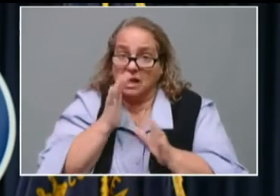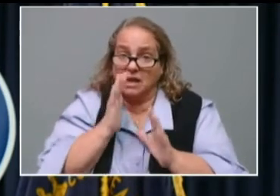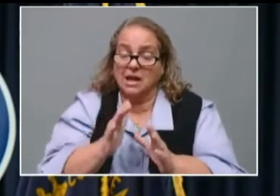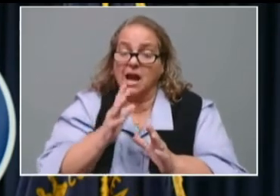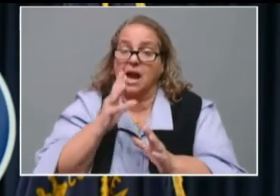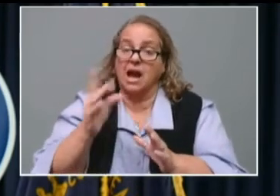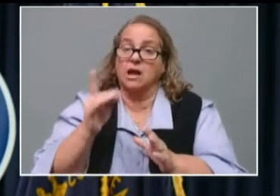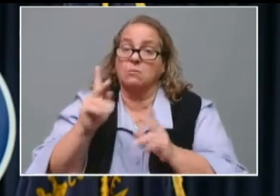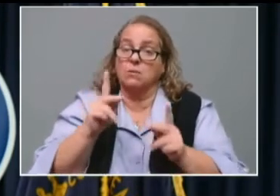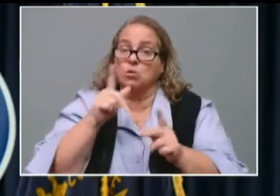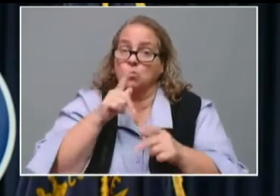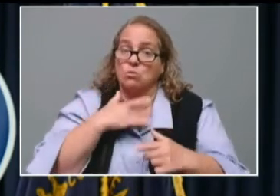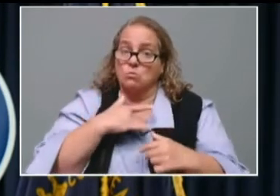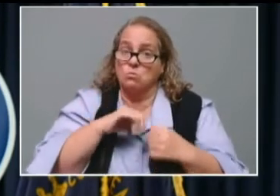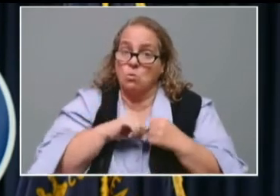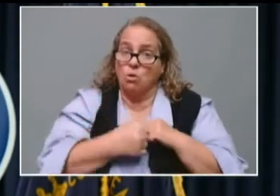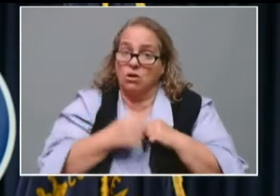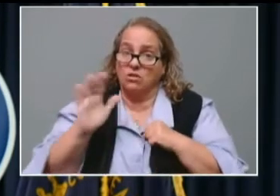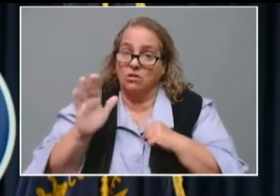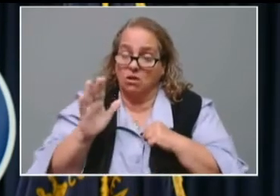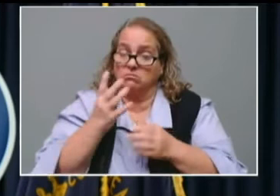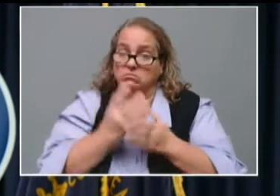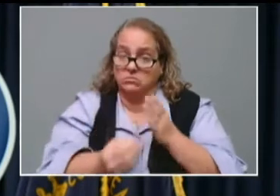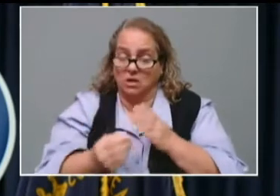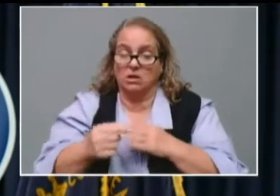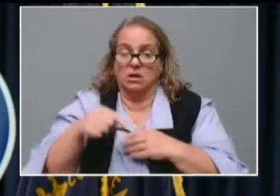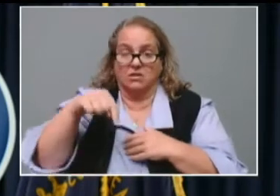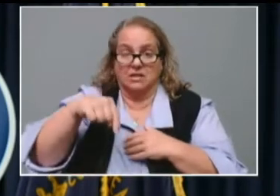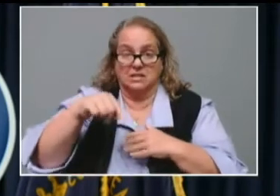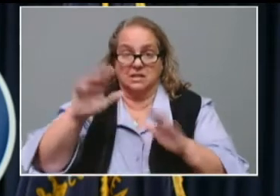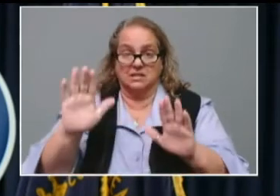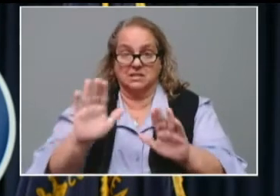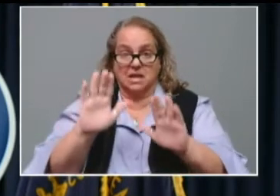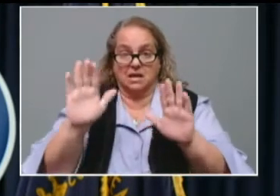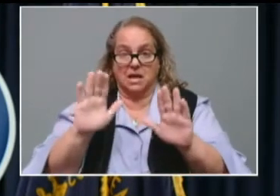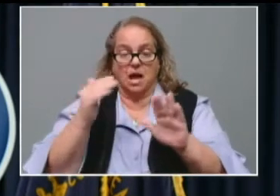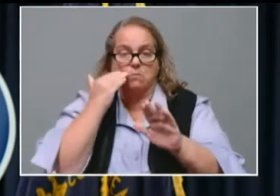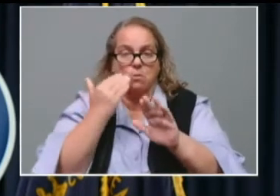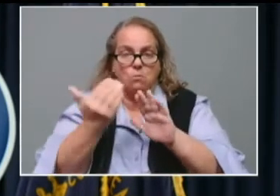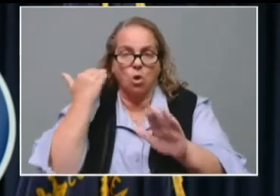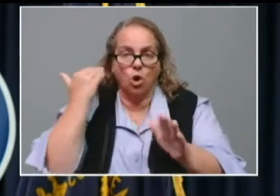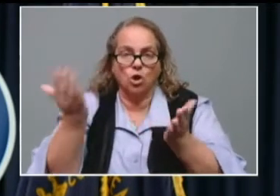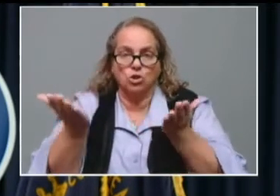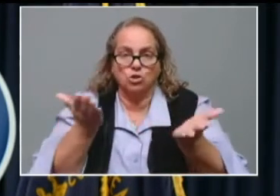gonna hold a memorial service this sunday November 14 at one p.m. eastern